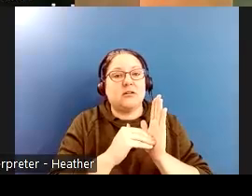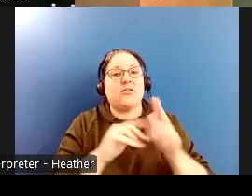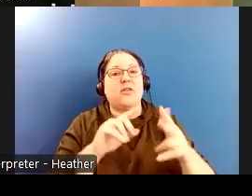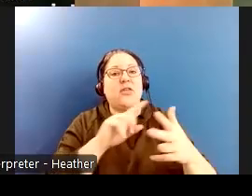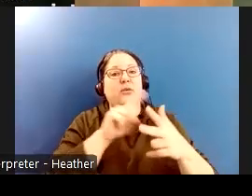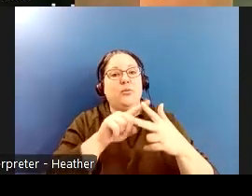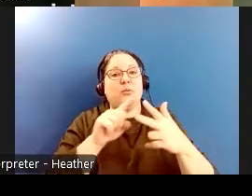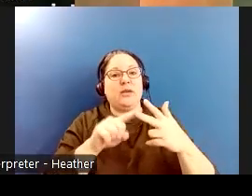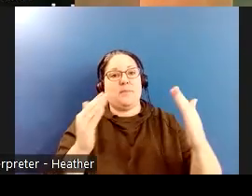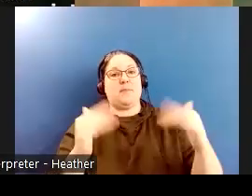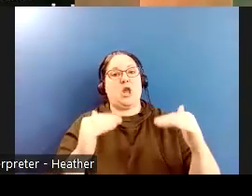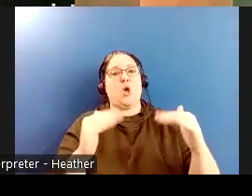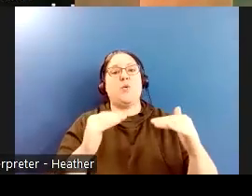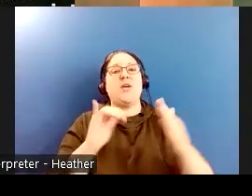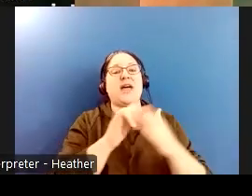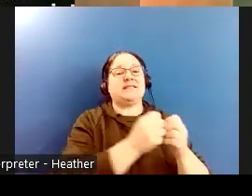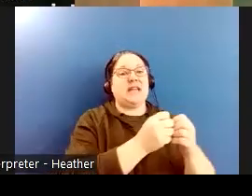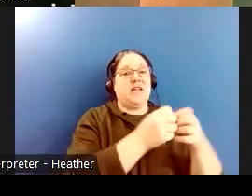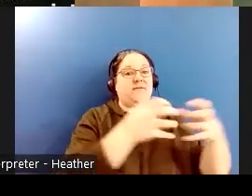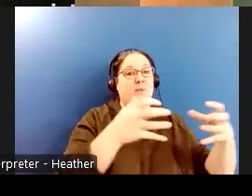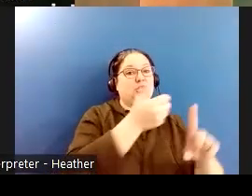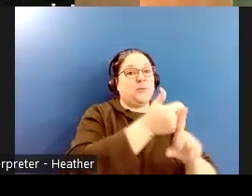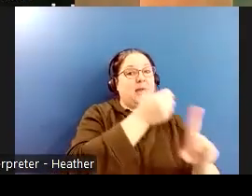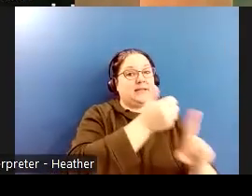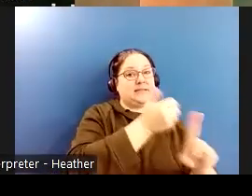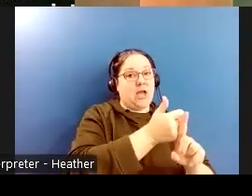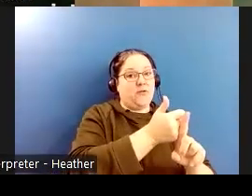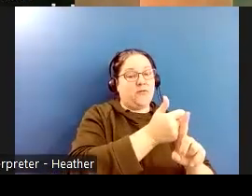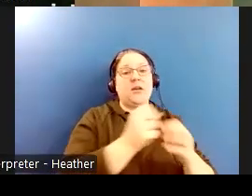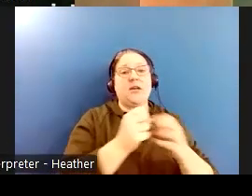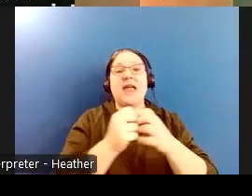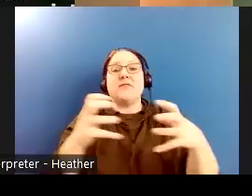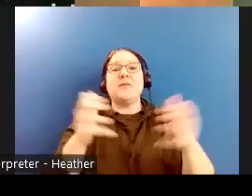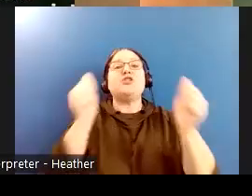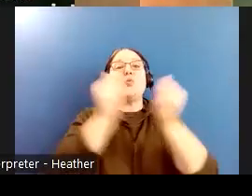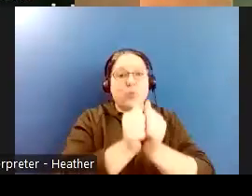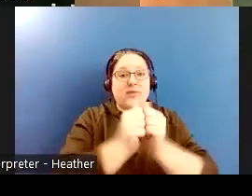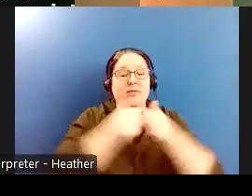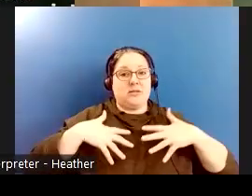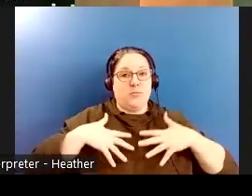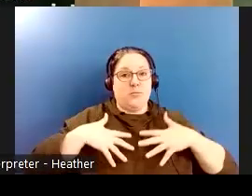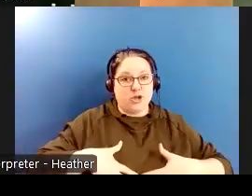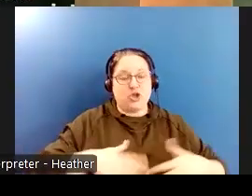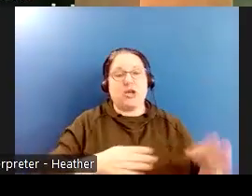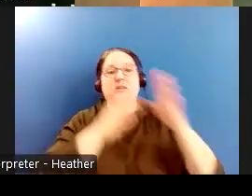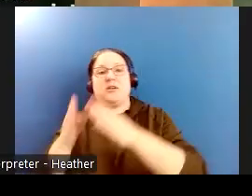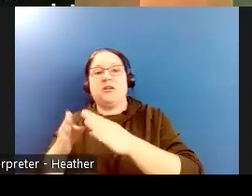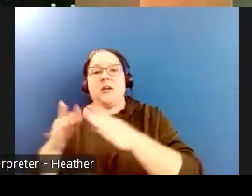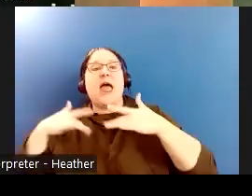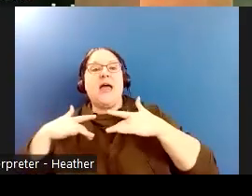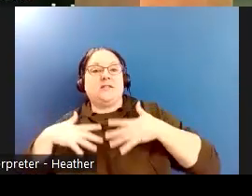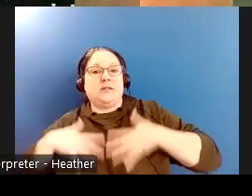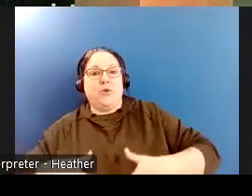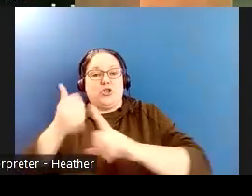uh inflammation by itself, inflammation with depression and uh depression by itself. Okay,